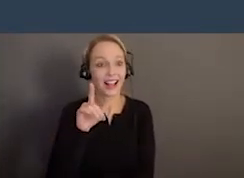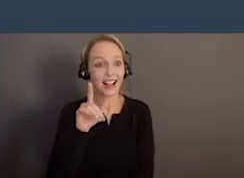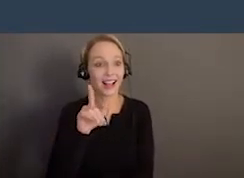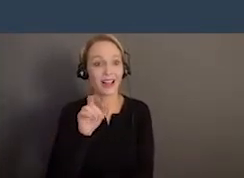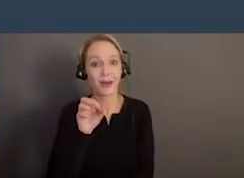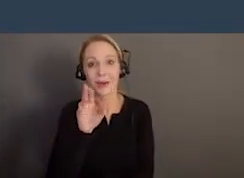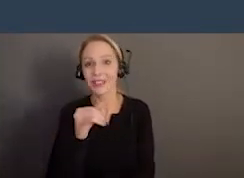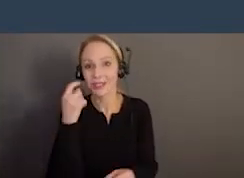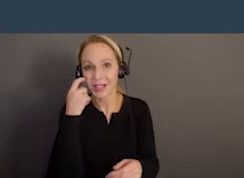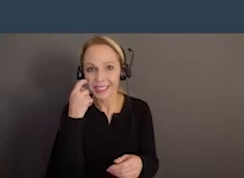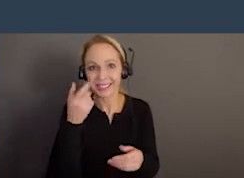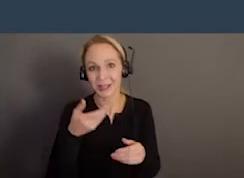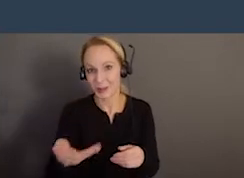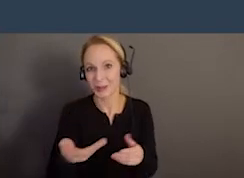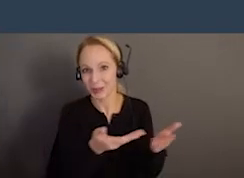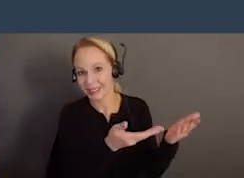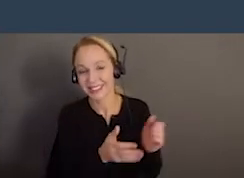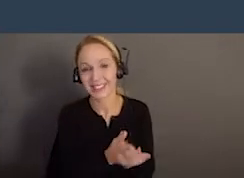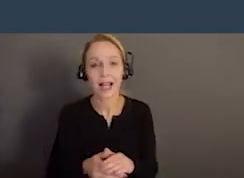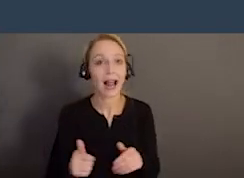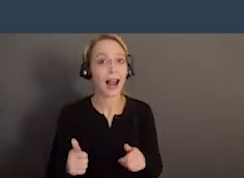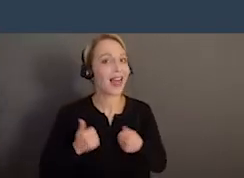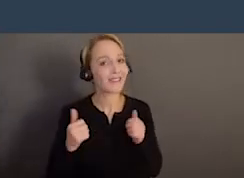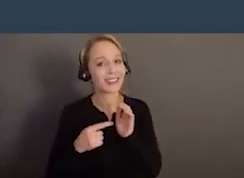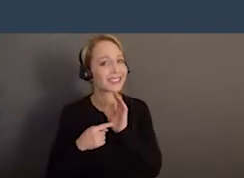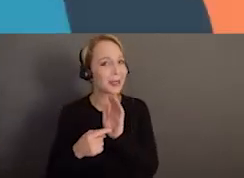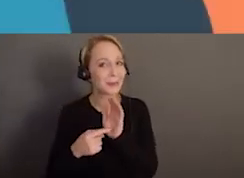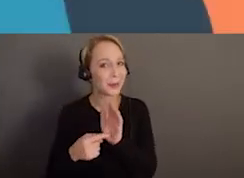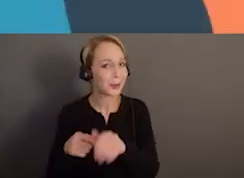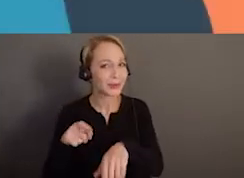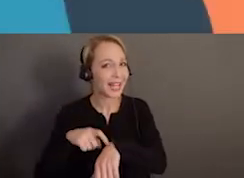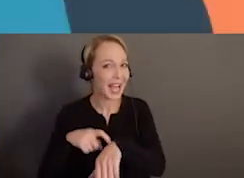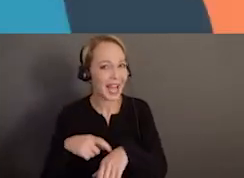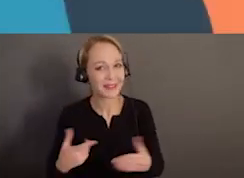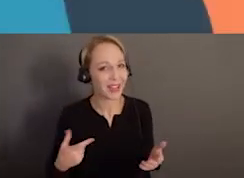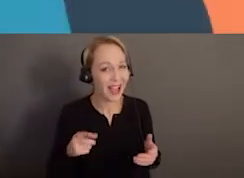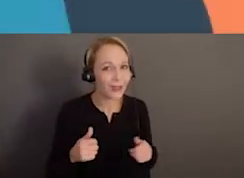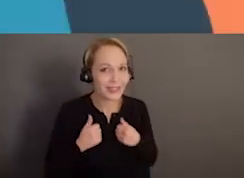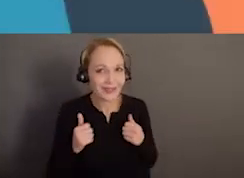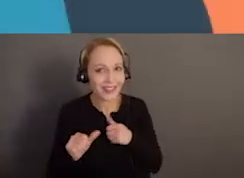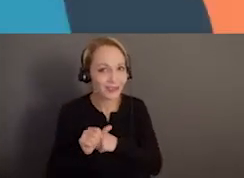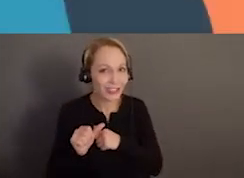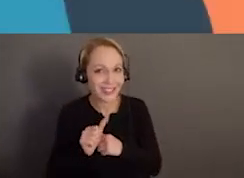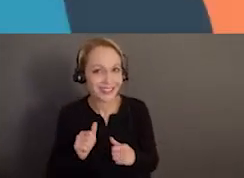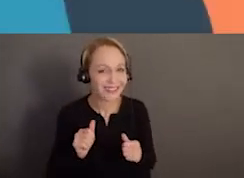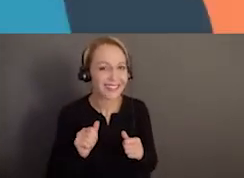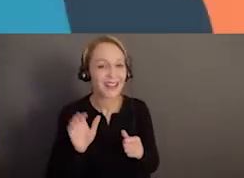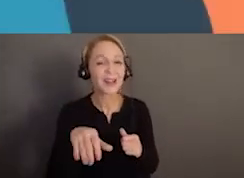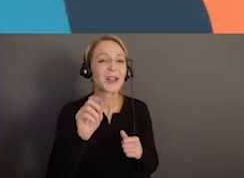WORKING ON. DEMO TIME -- HAVE TO LIVE DANGEROUSLY. OKAY. HERE WE ARE.